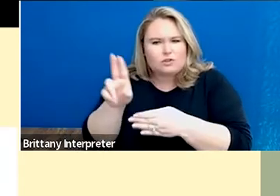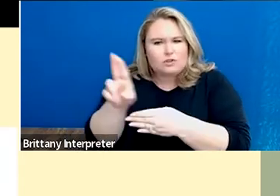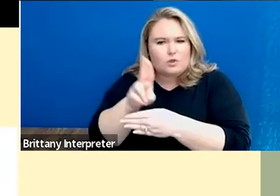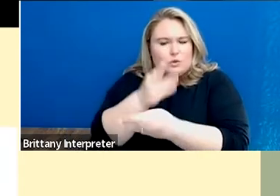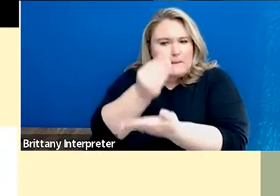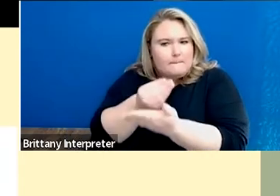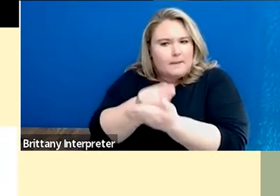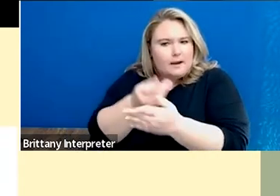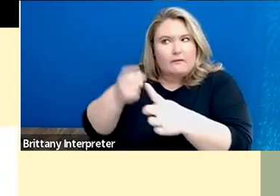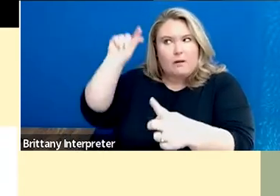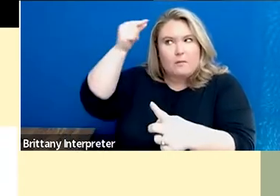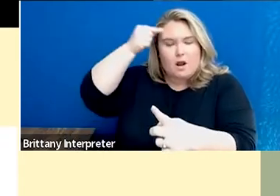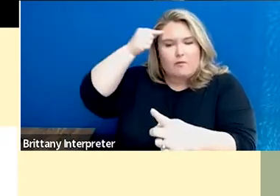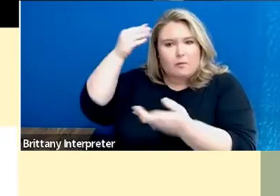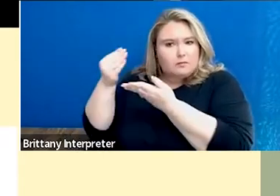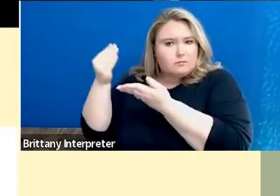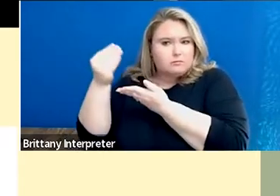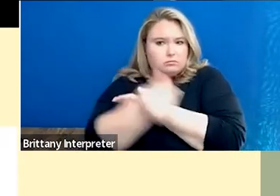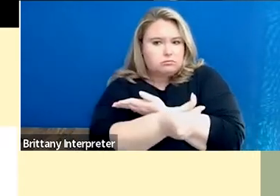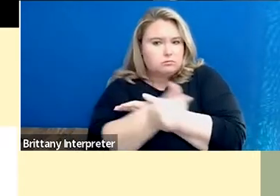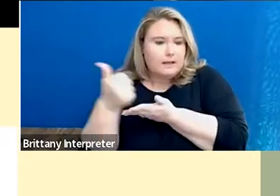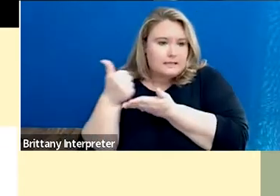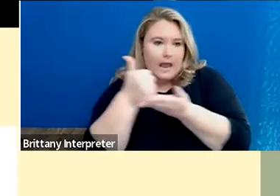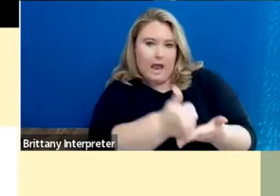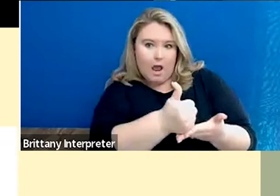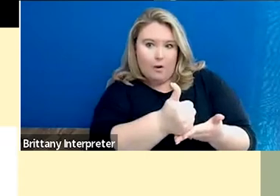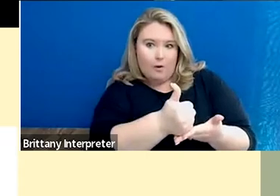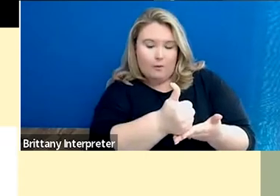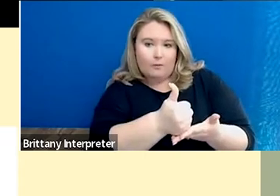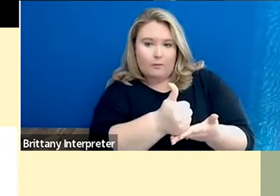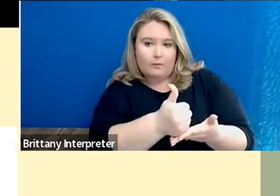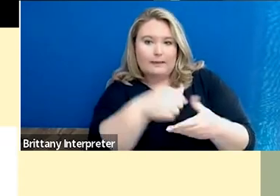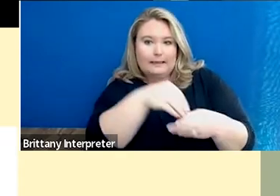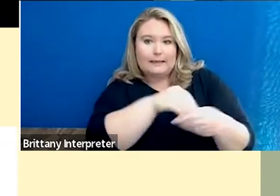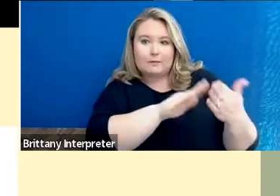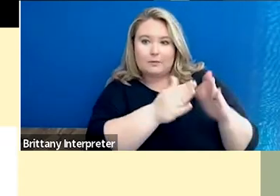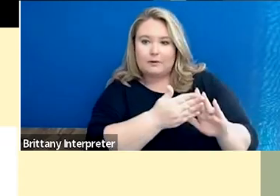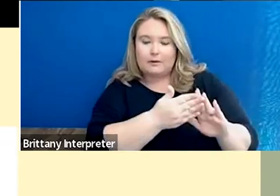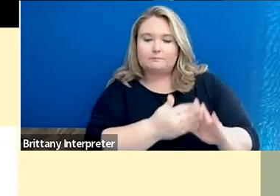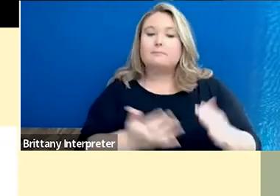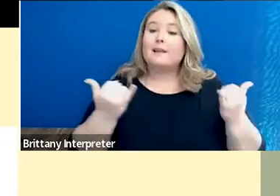that that Integration Mandate is being met in our community. Now I'd like to introduce you to Fred.